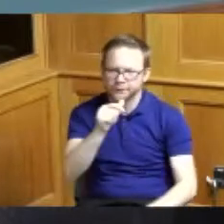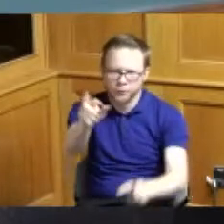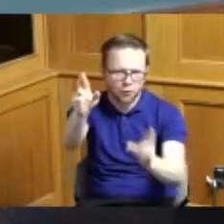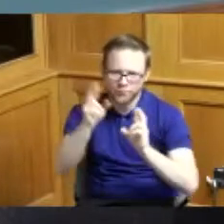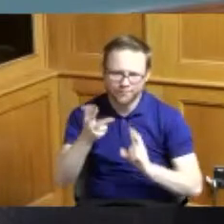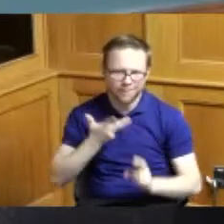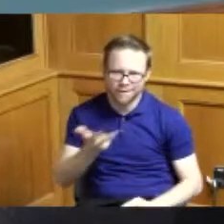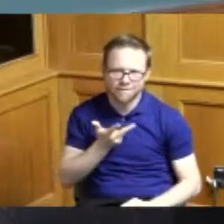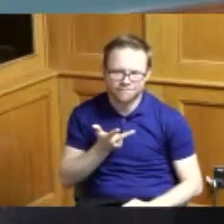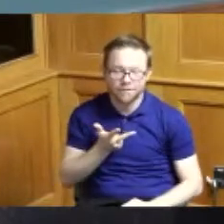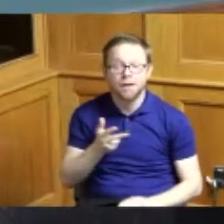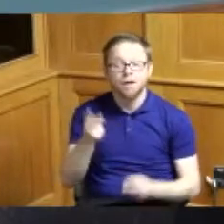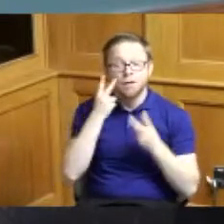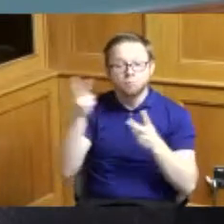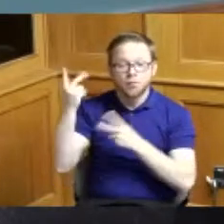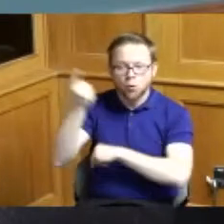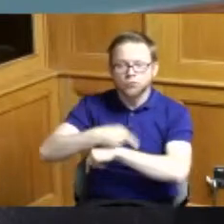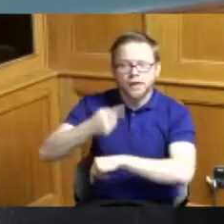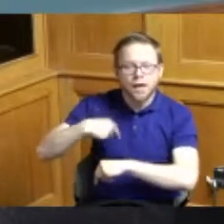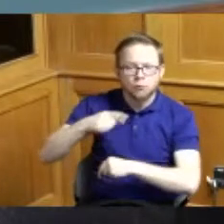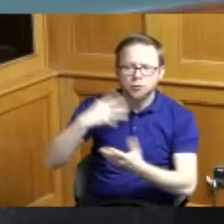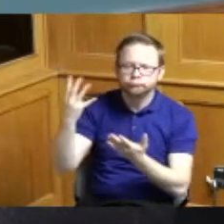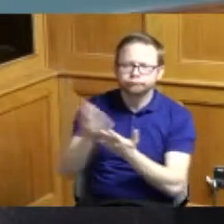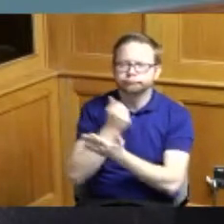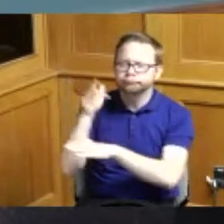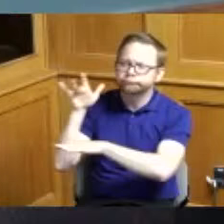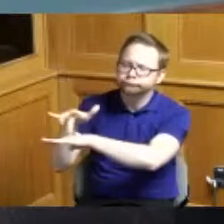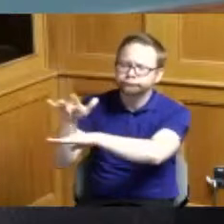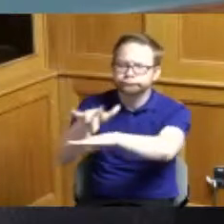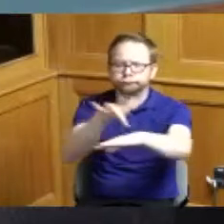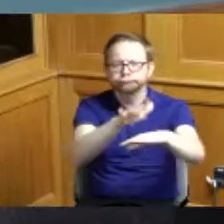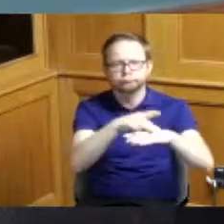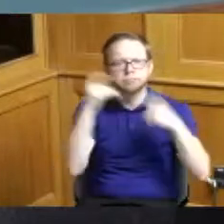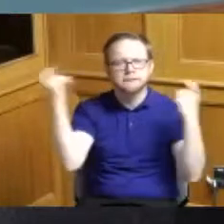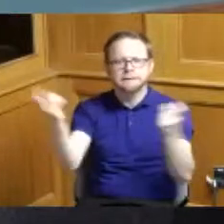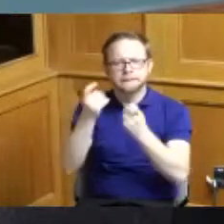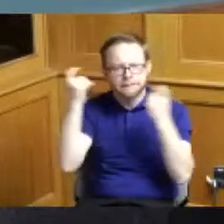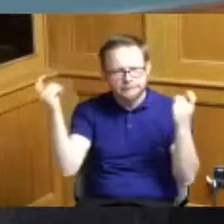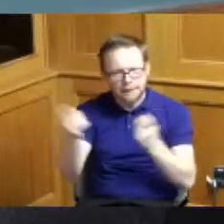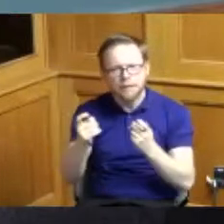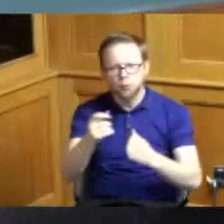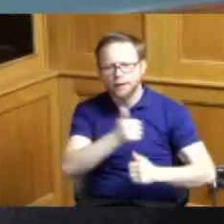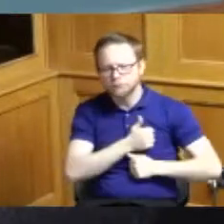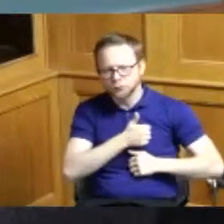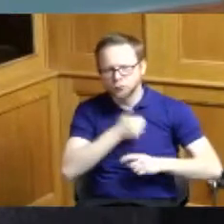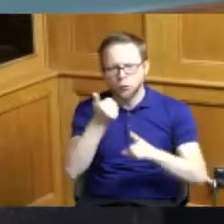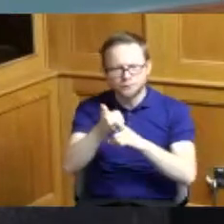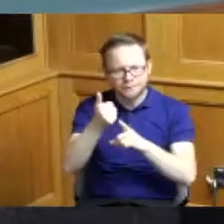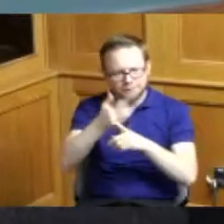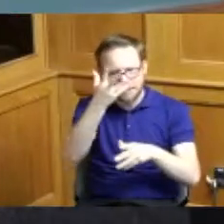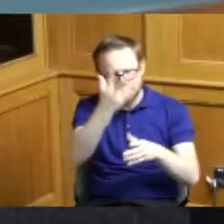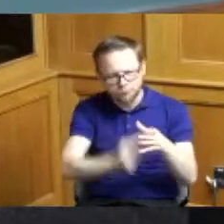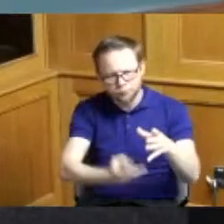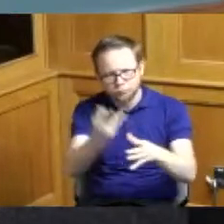us were out celebrating memorial and celebrating our fallen soldiers and we've got one veteran here